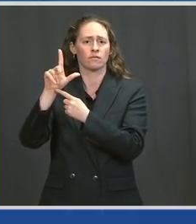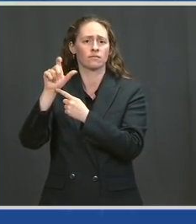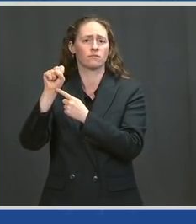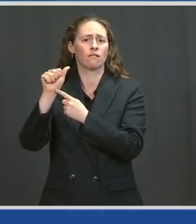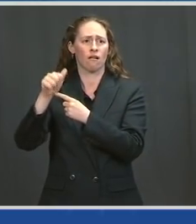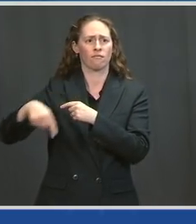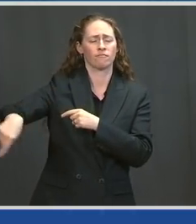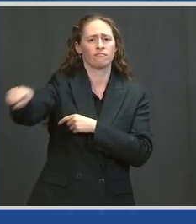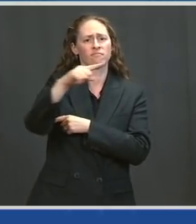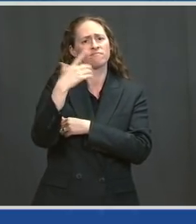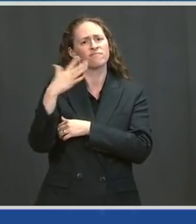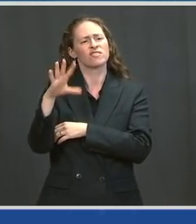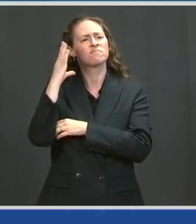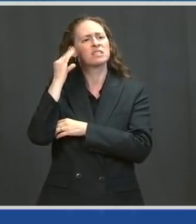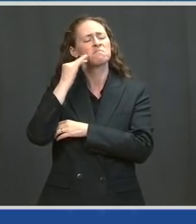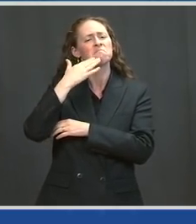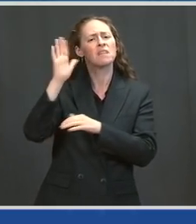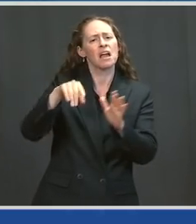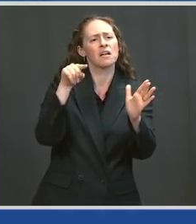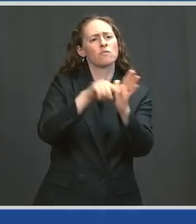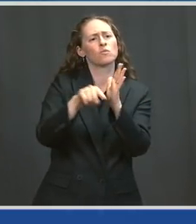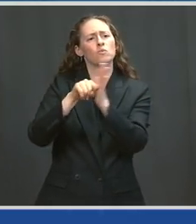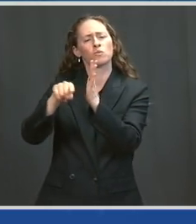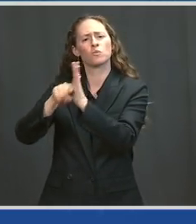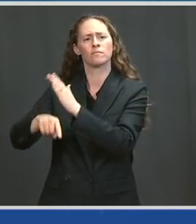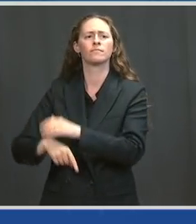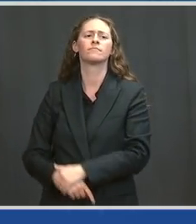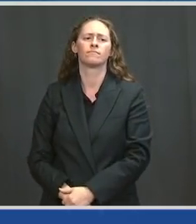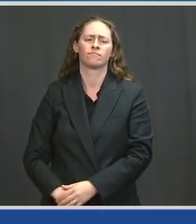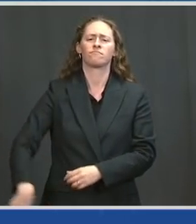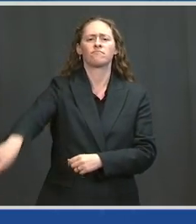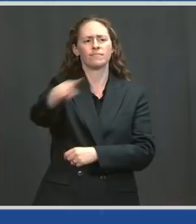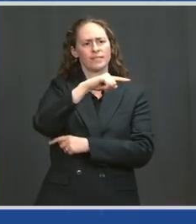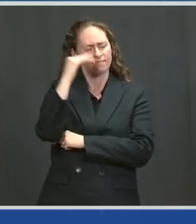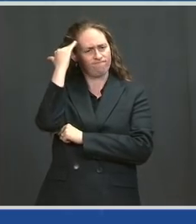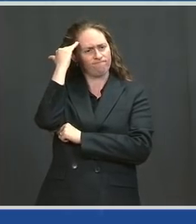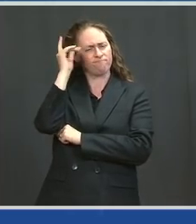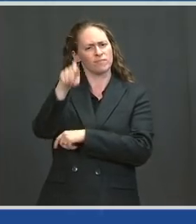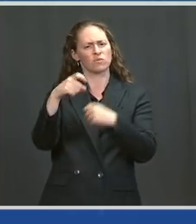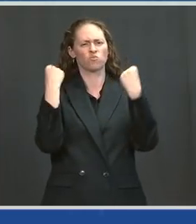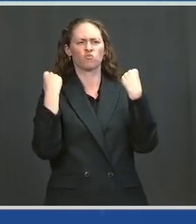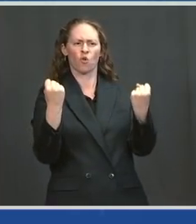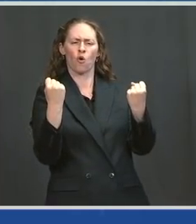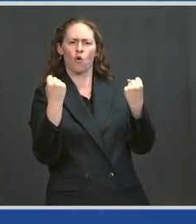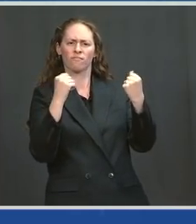and we must be strong enough to confront the dark periods of our history